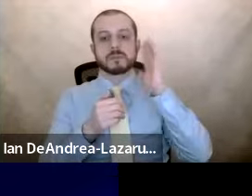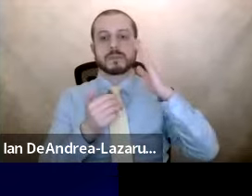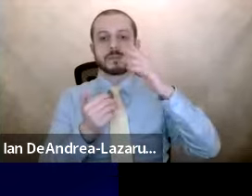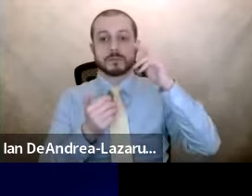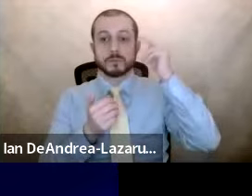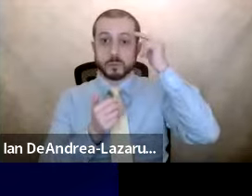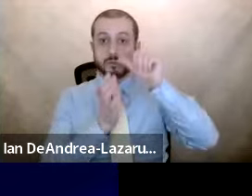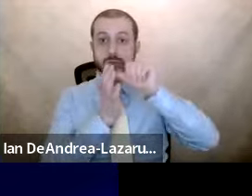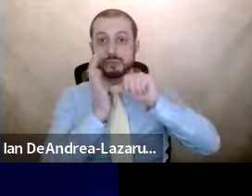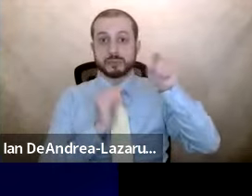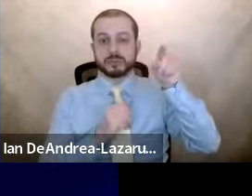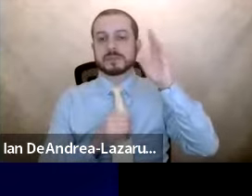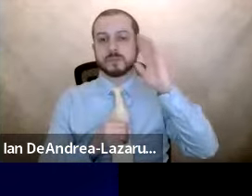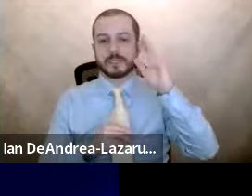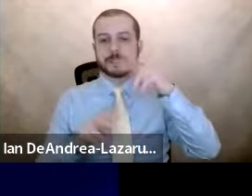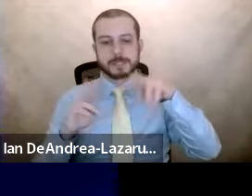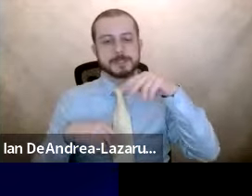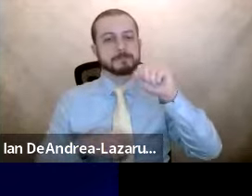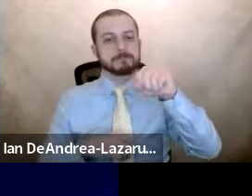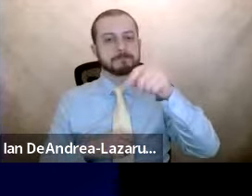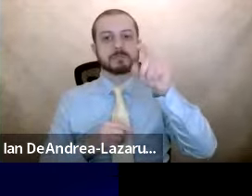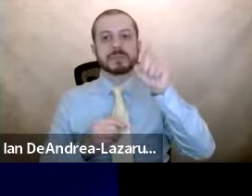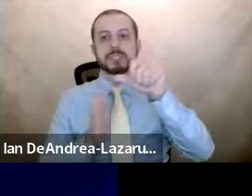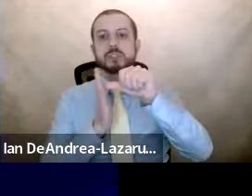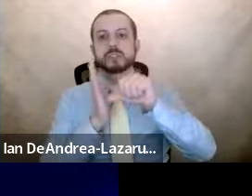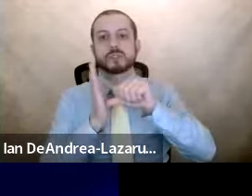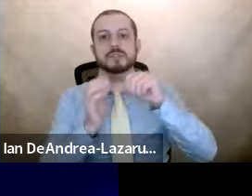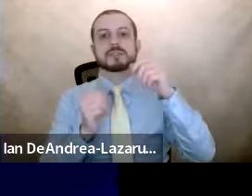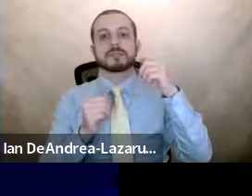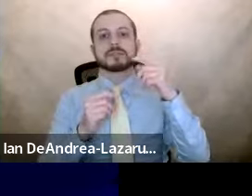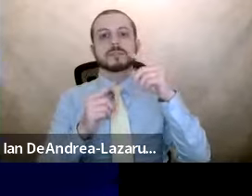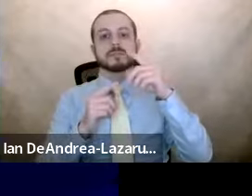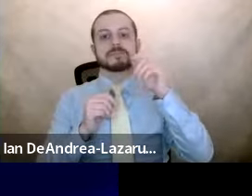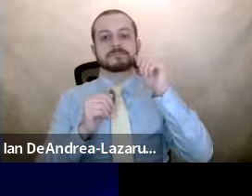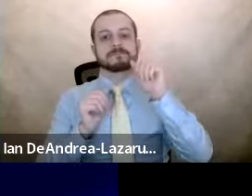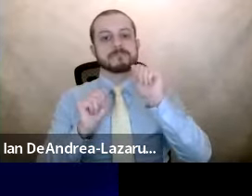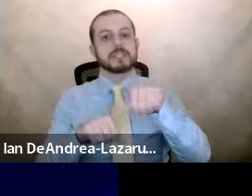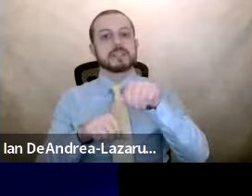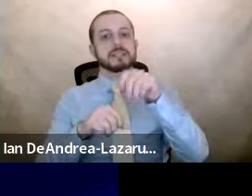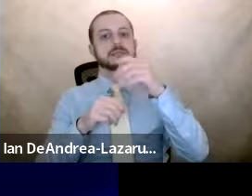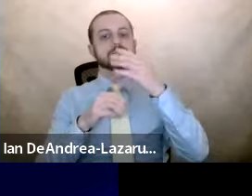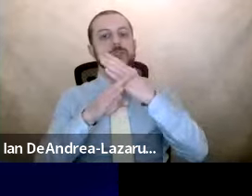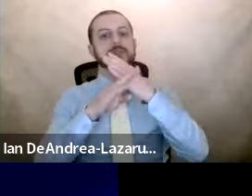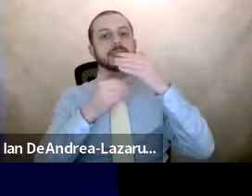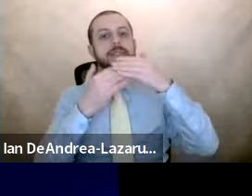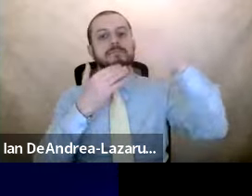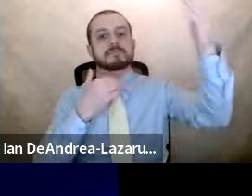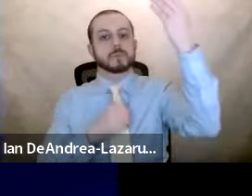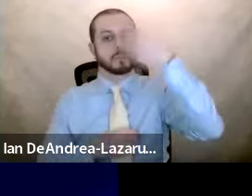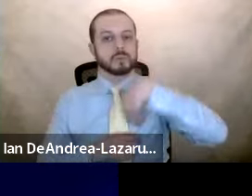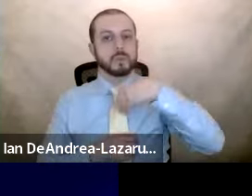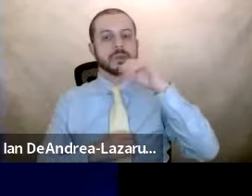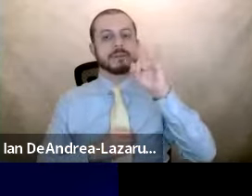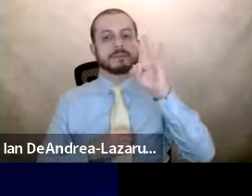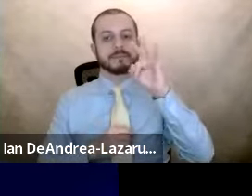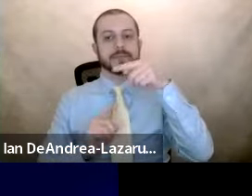And not in a clot-busting way like they would for an ischemic stroke, but just enough to make sure that the blood doesn't clot up and gum up the pipes.